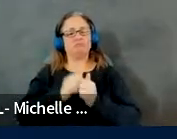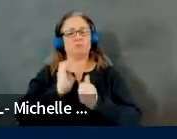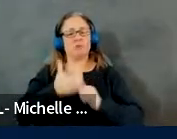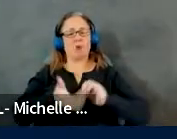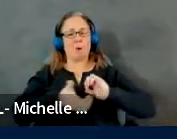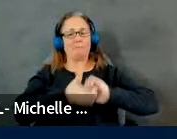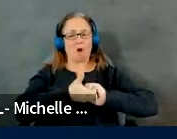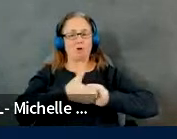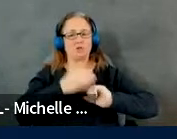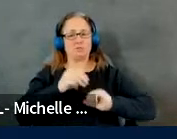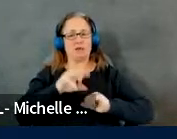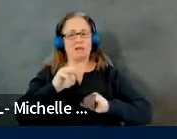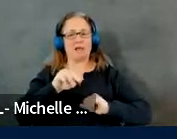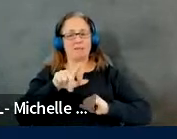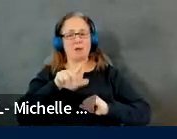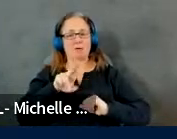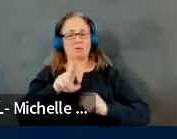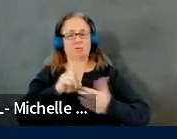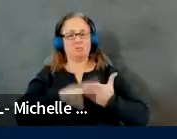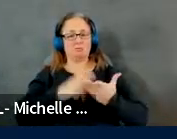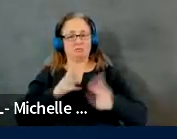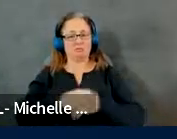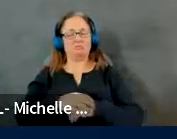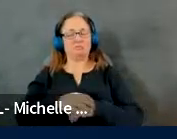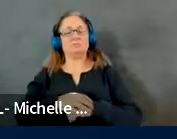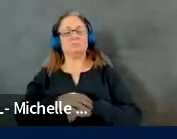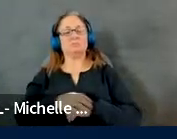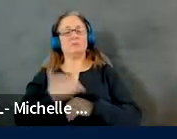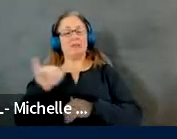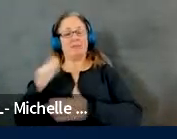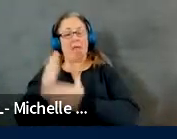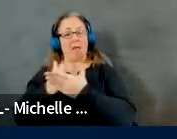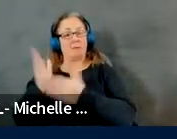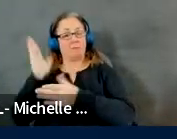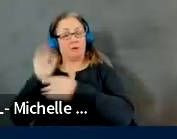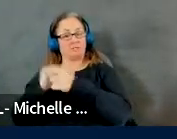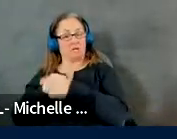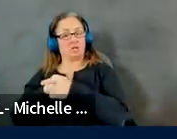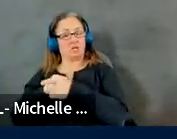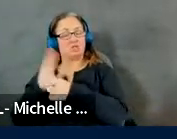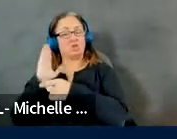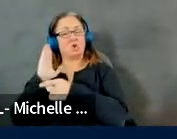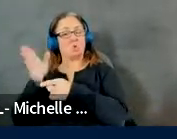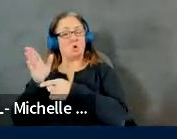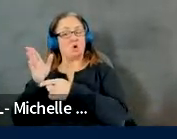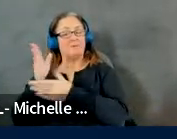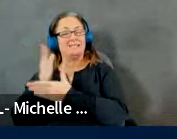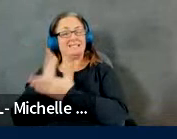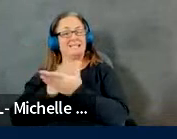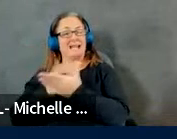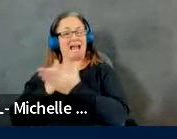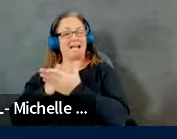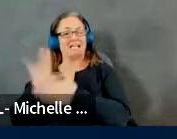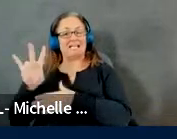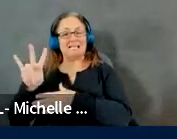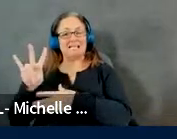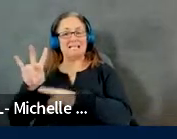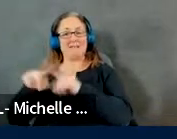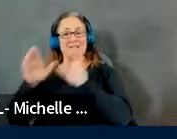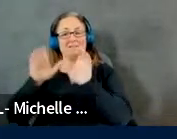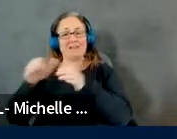our MOU. That part of the presentation will be sectioned into seven categories.